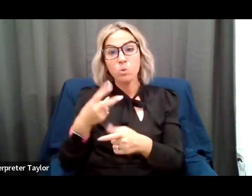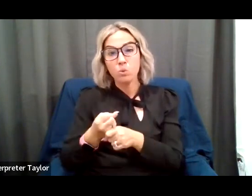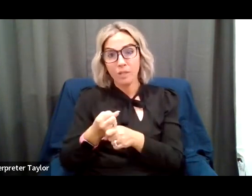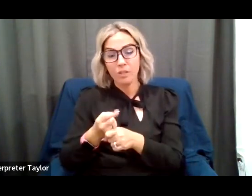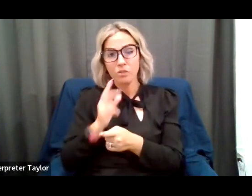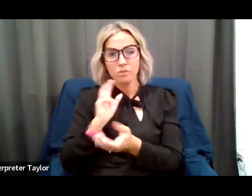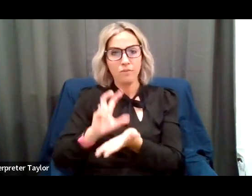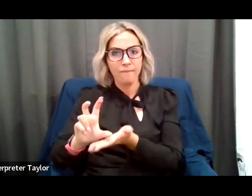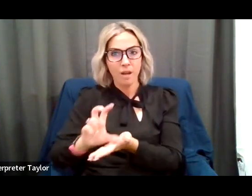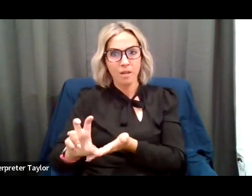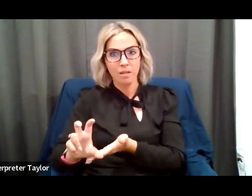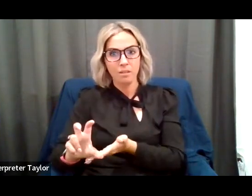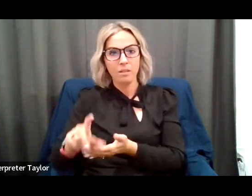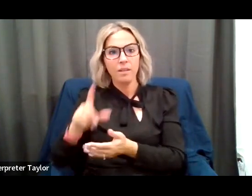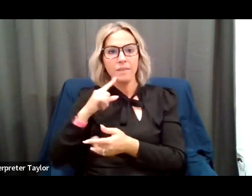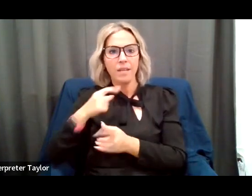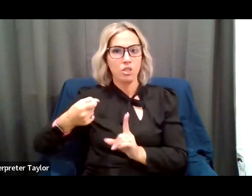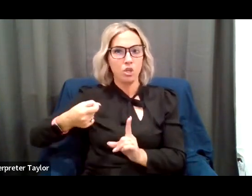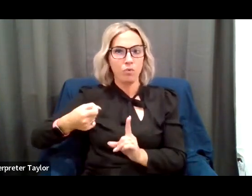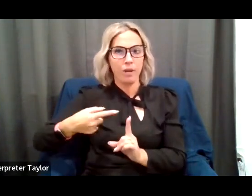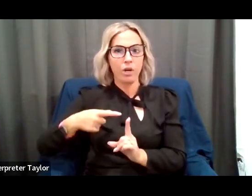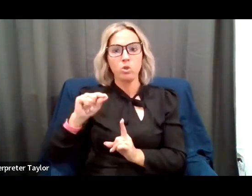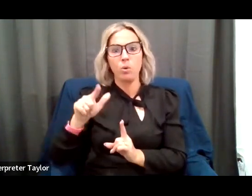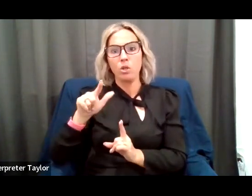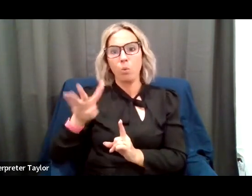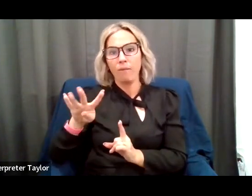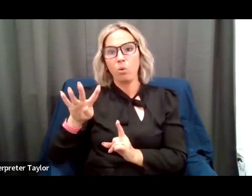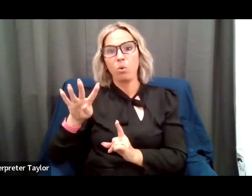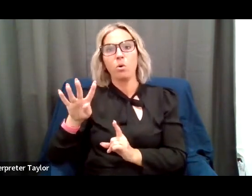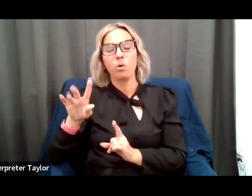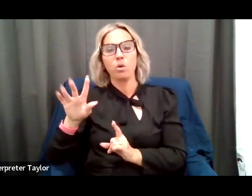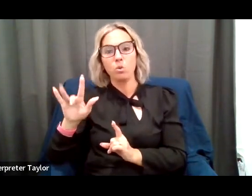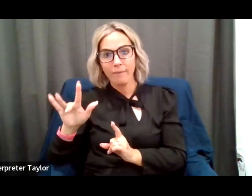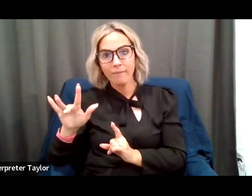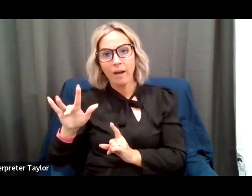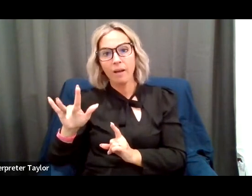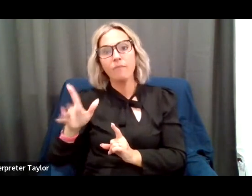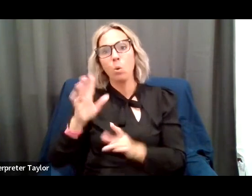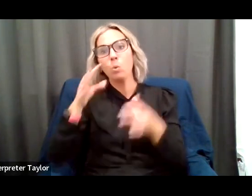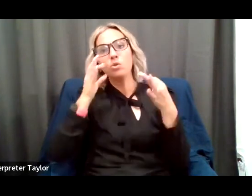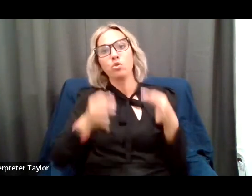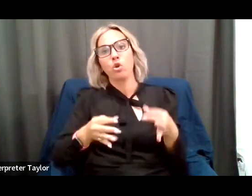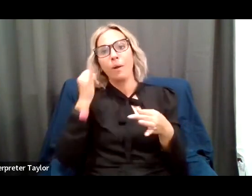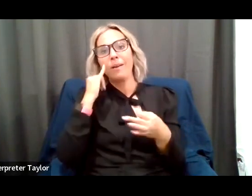There's a trigger in 24/25 that will determine whether it gets funded or not.